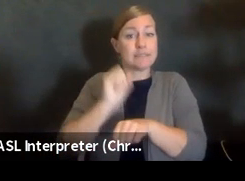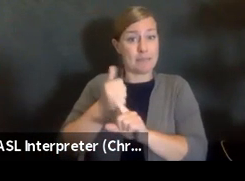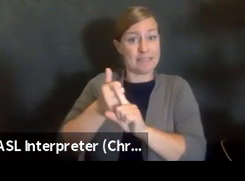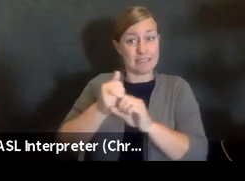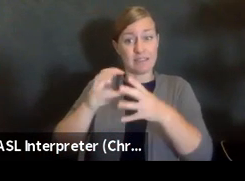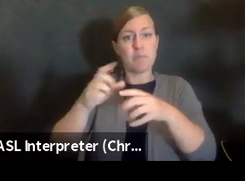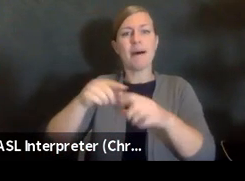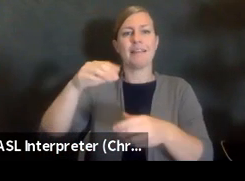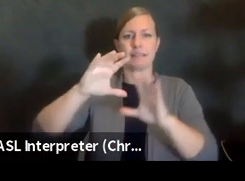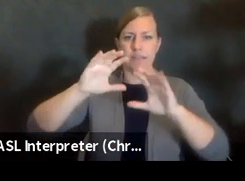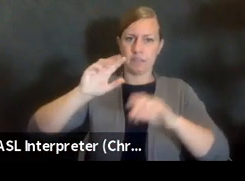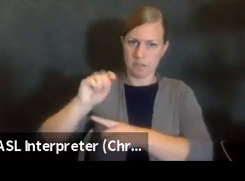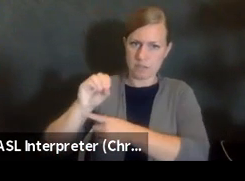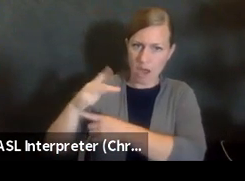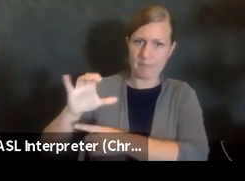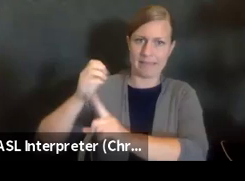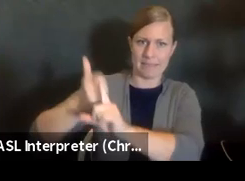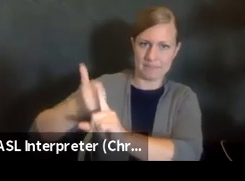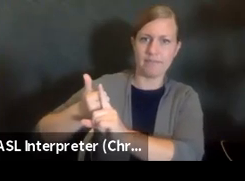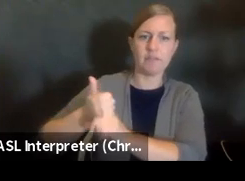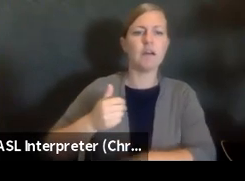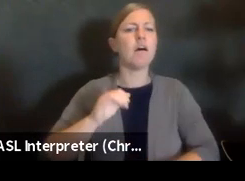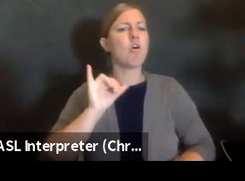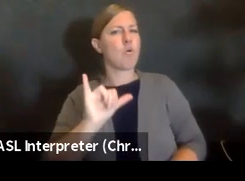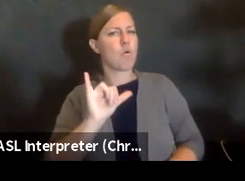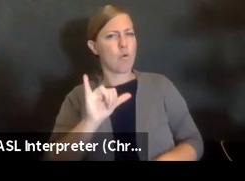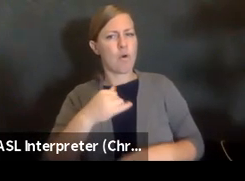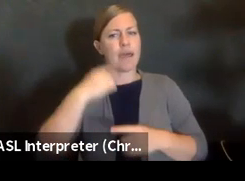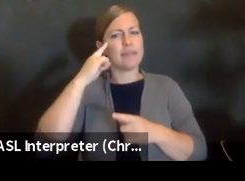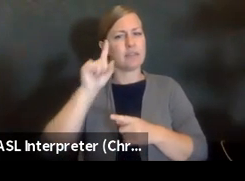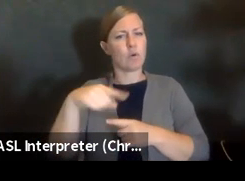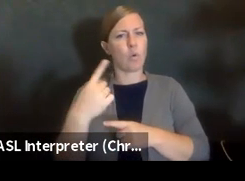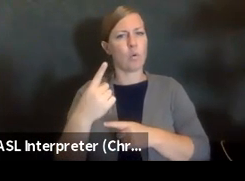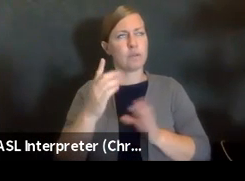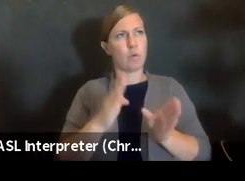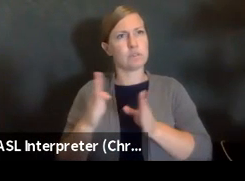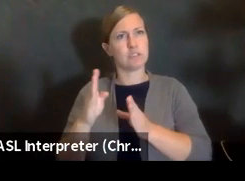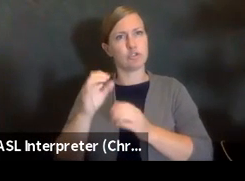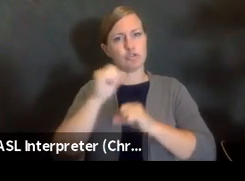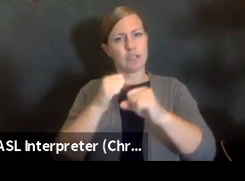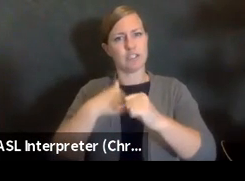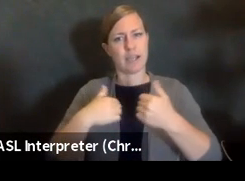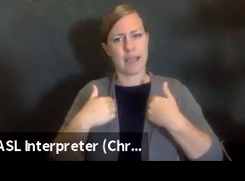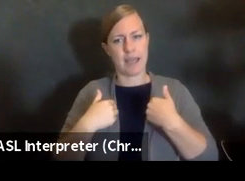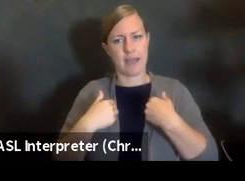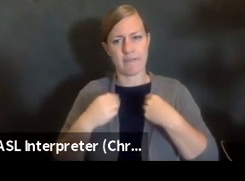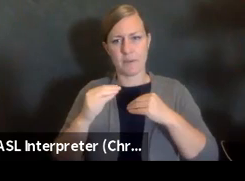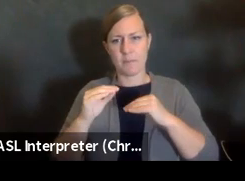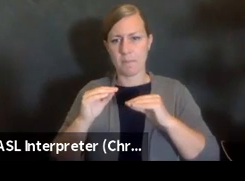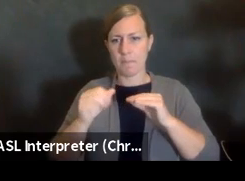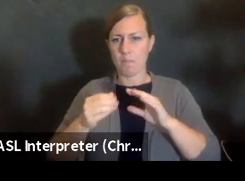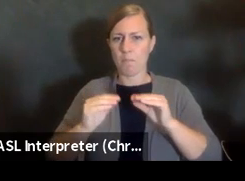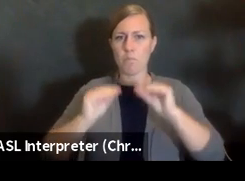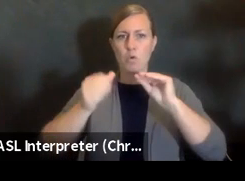Katherine Livick - ESD 112: With the topics. I think the only organizational strategy I have is to move them up or down in the list. Does anyone know differently than that?